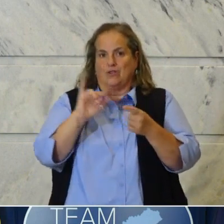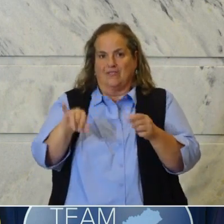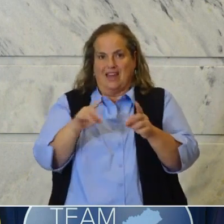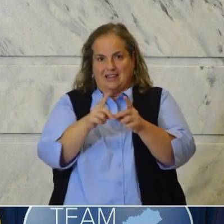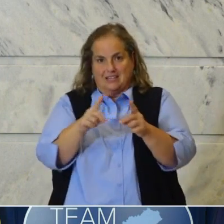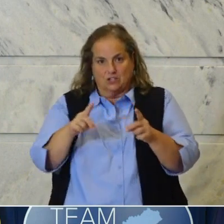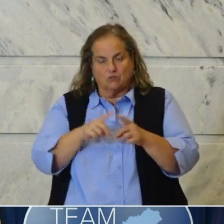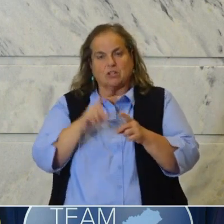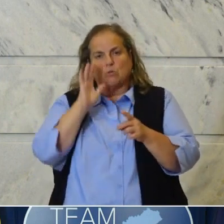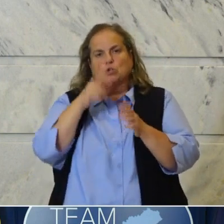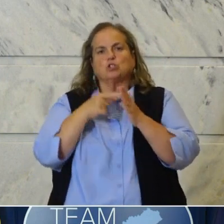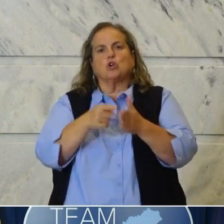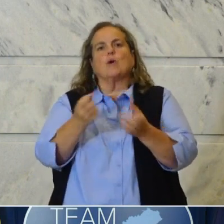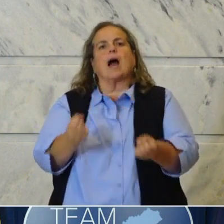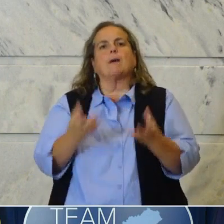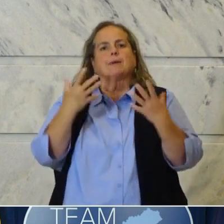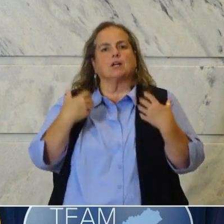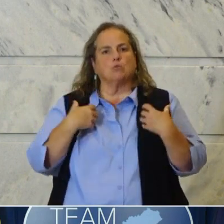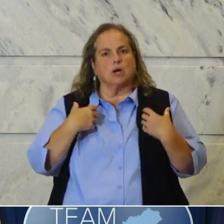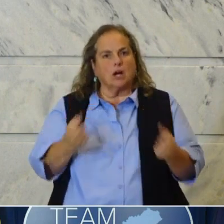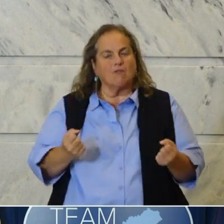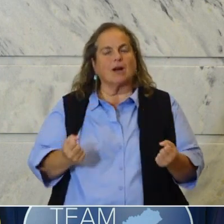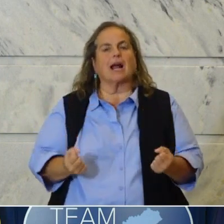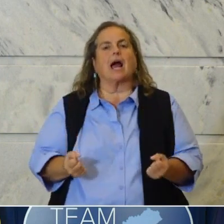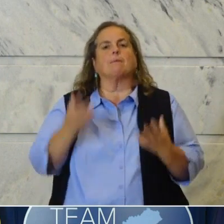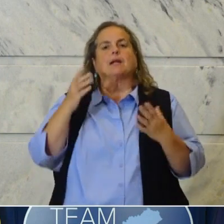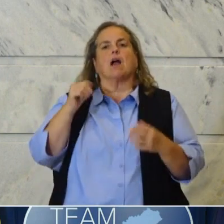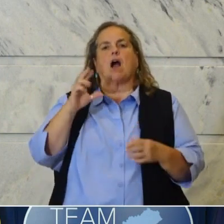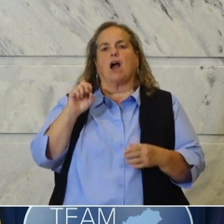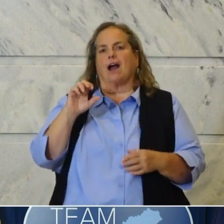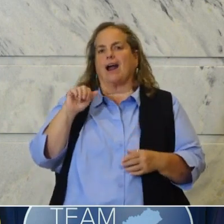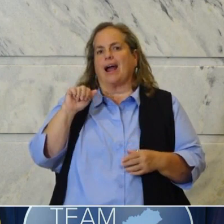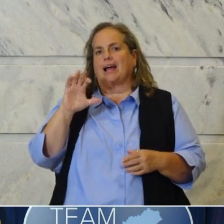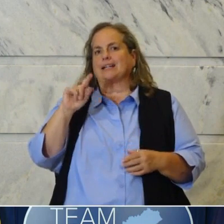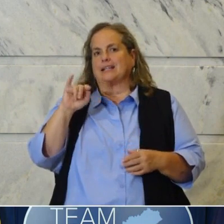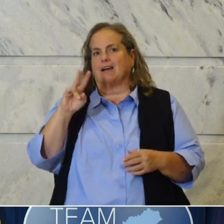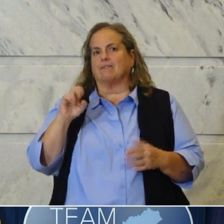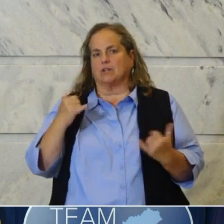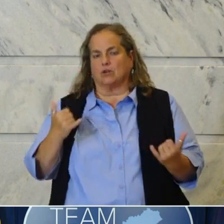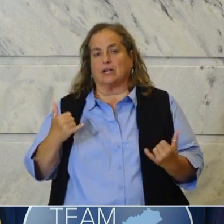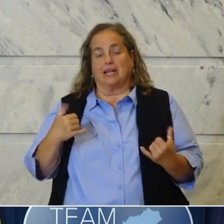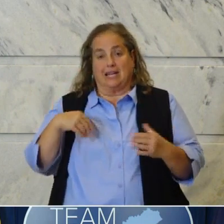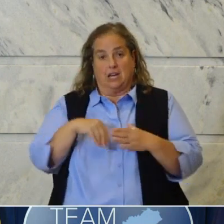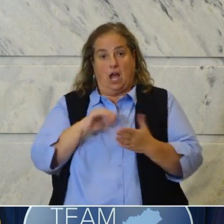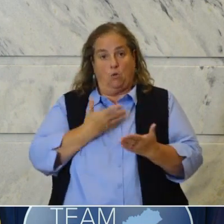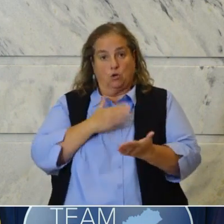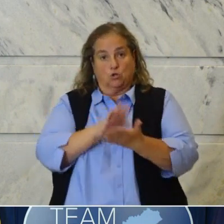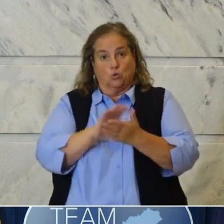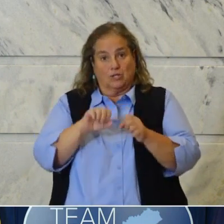Maney recovered on how many are active. So in our school systems right now, we